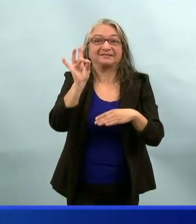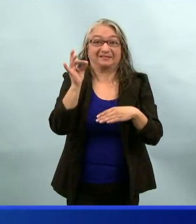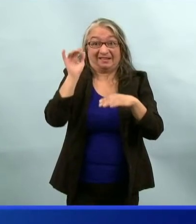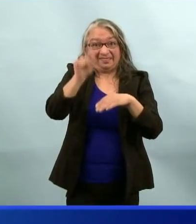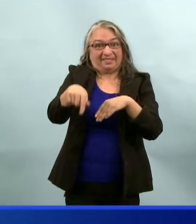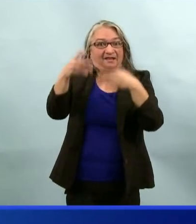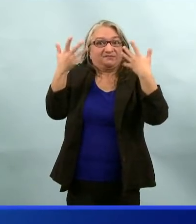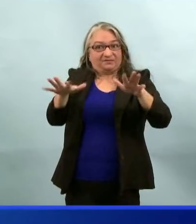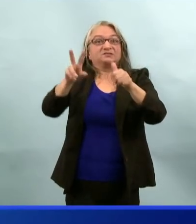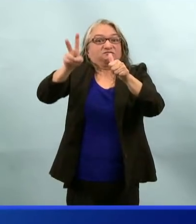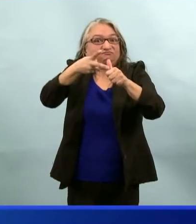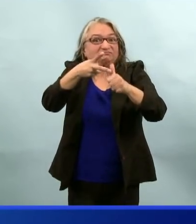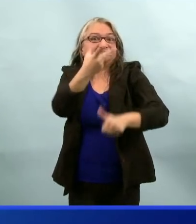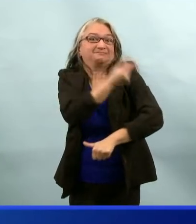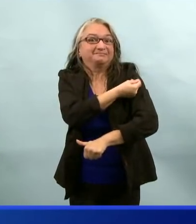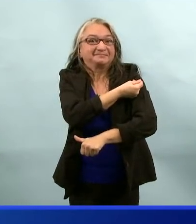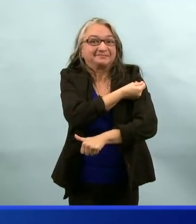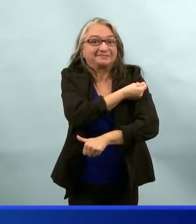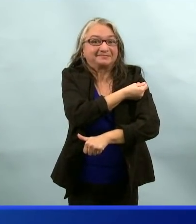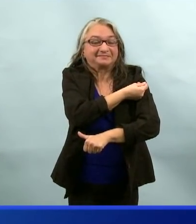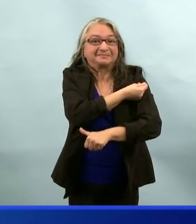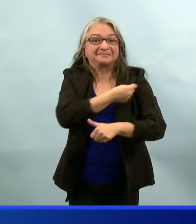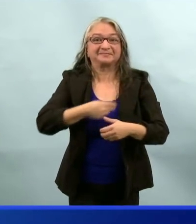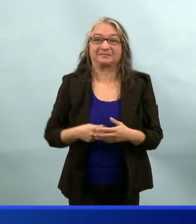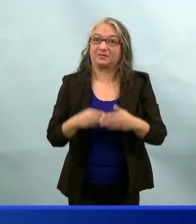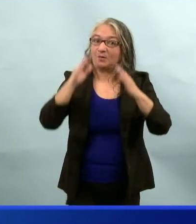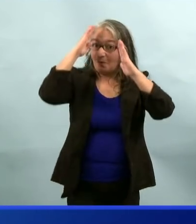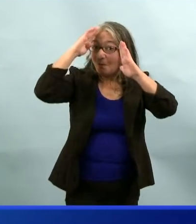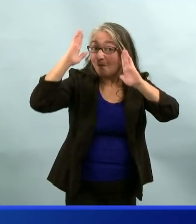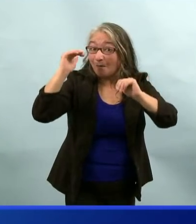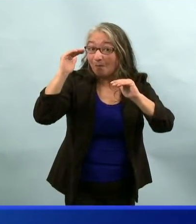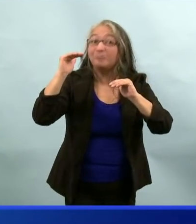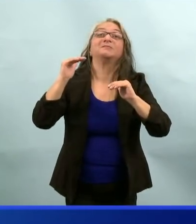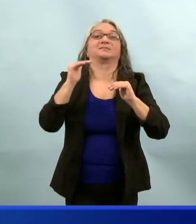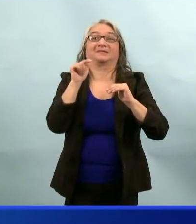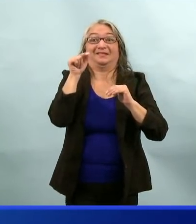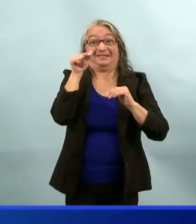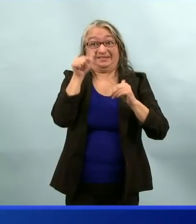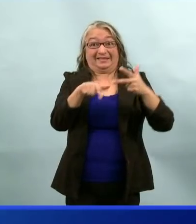and we hope that this is a good indicator that they will receive their third dose as soon as